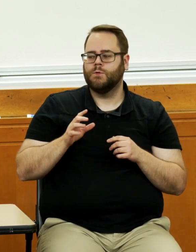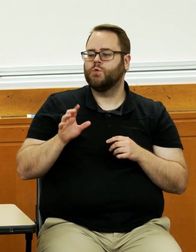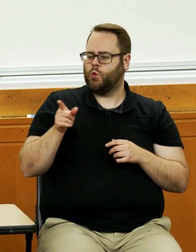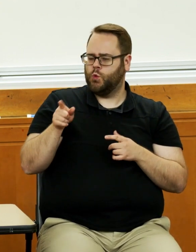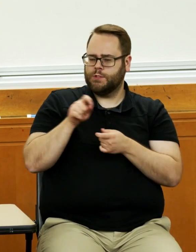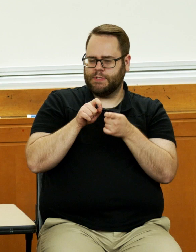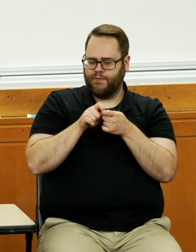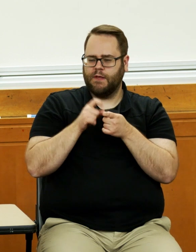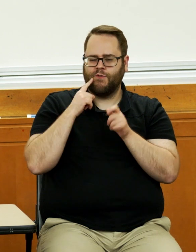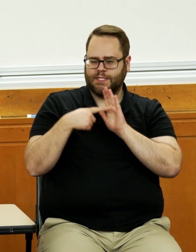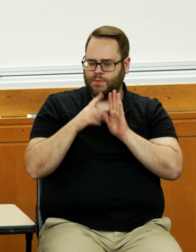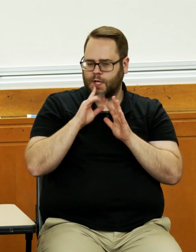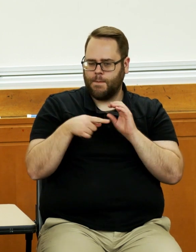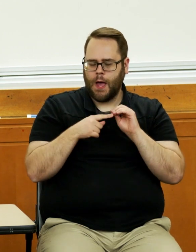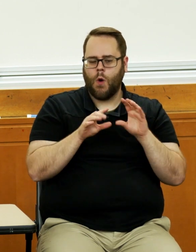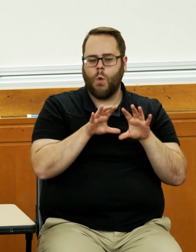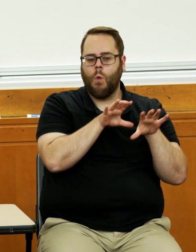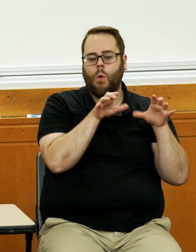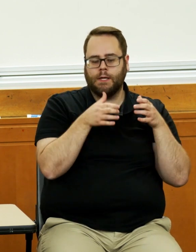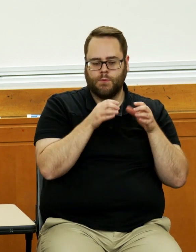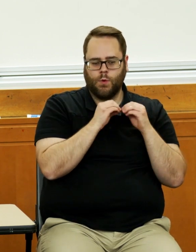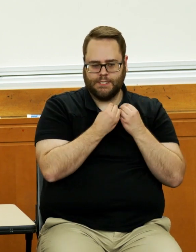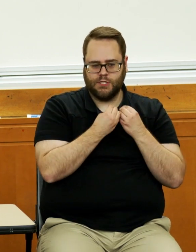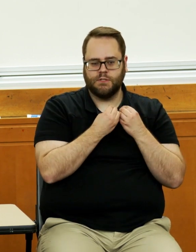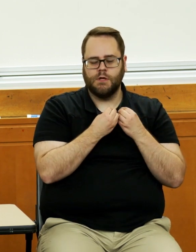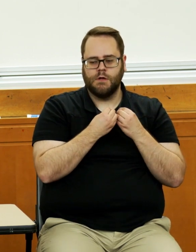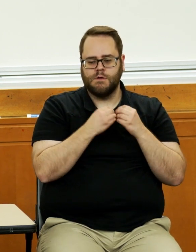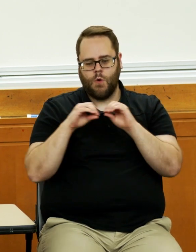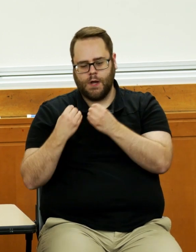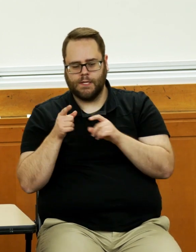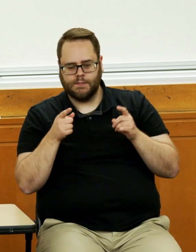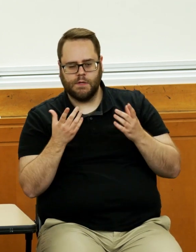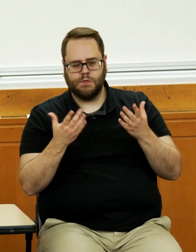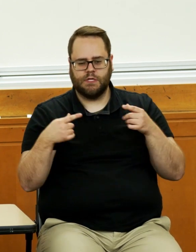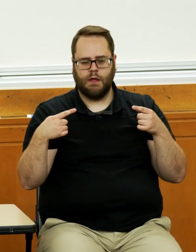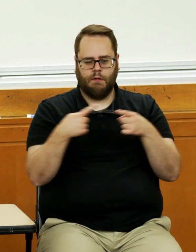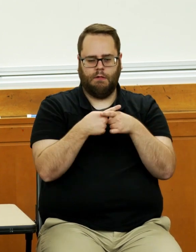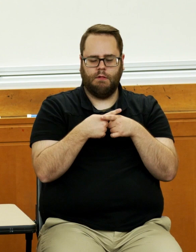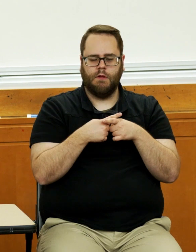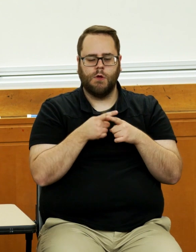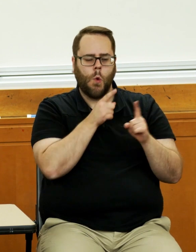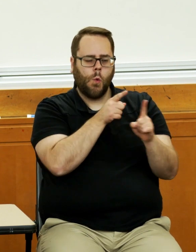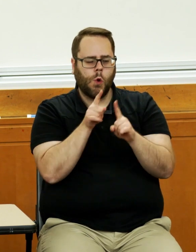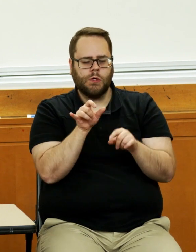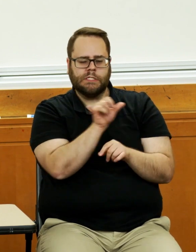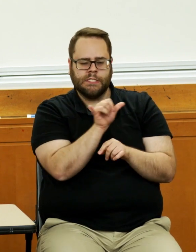for example, talked about organizations that were normally at…potentially at odds with one another, similar goals, and occasionally needed to rely on each other's resources.